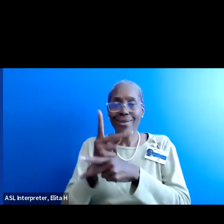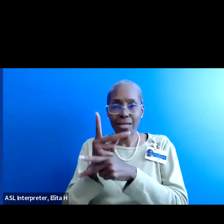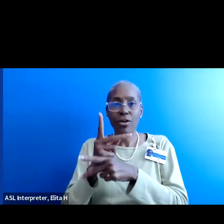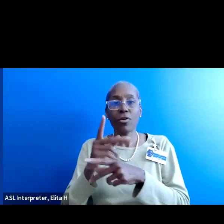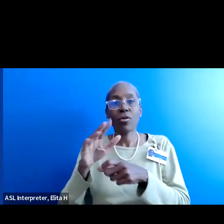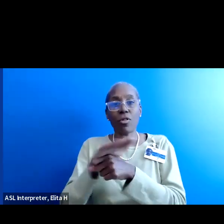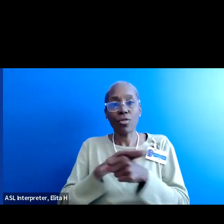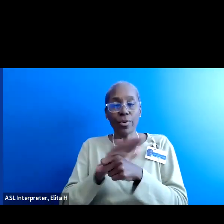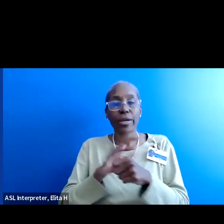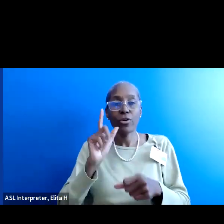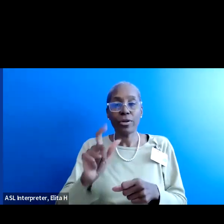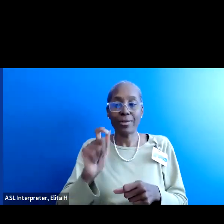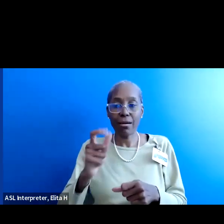You can put in your state and figure that out.